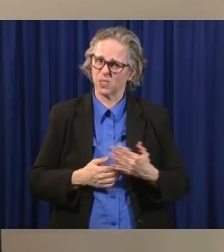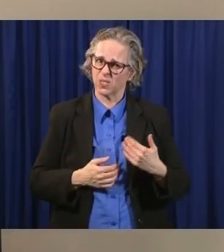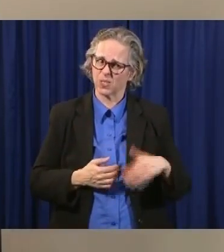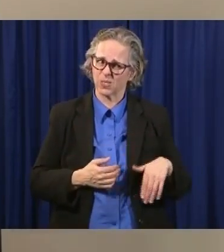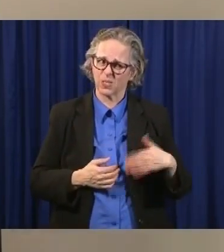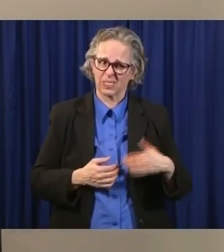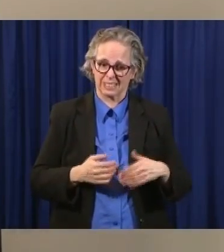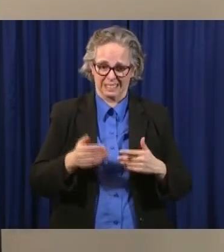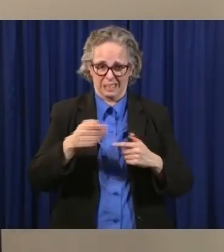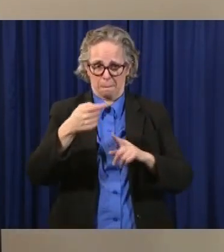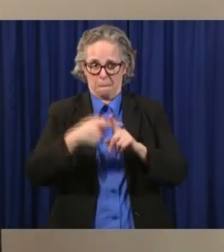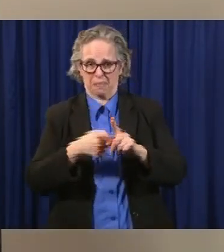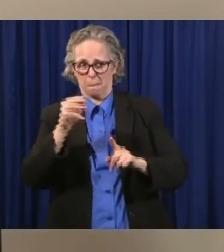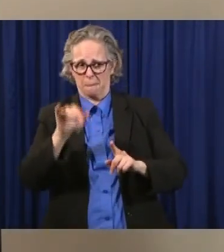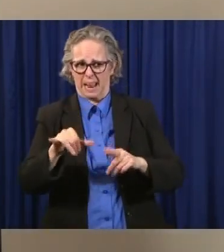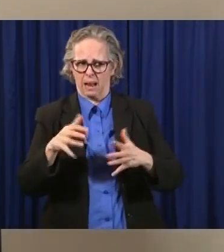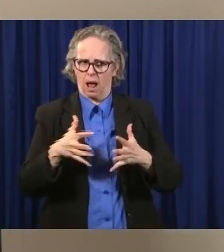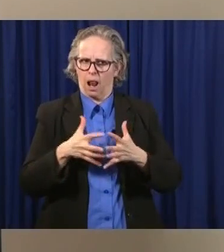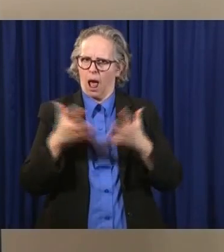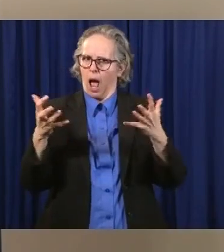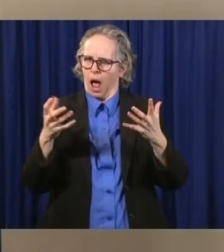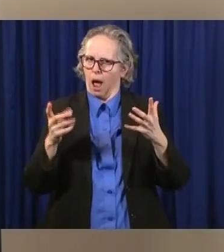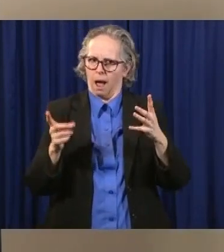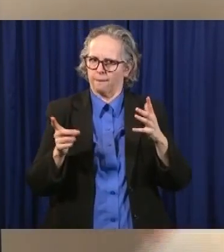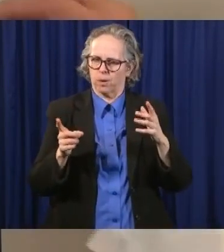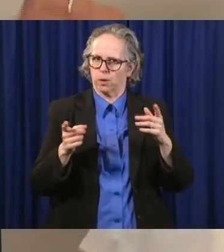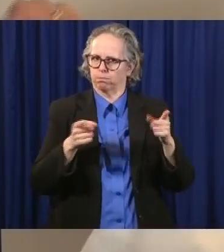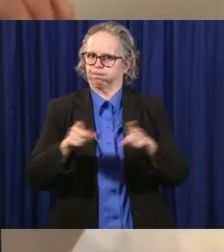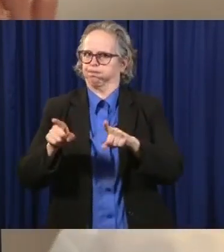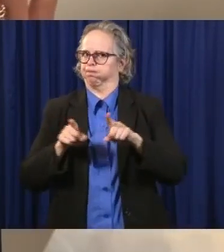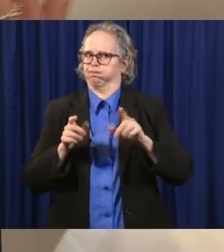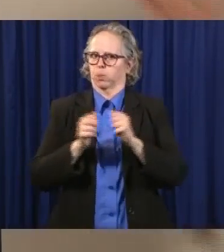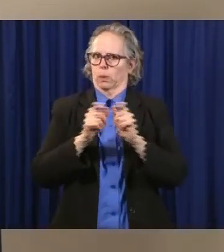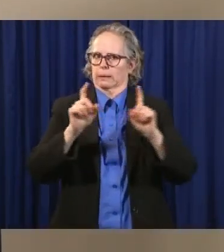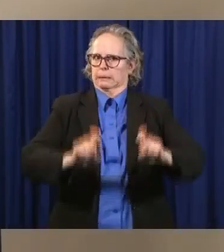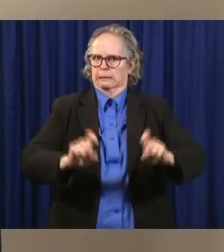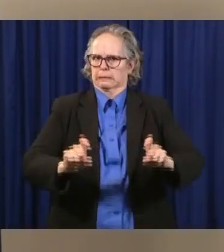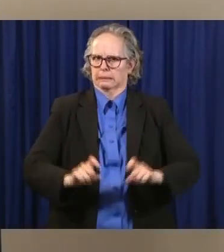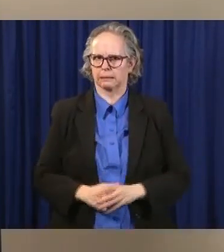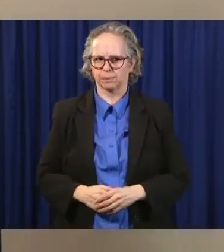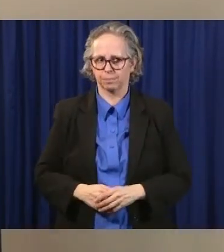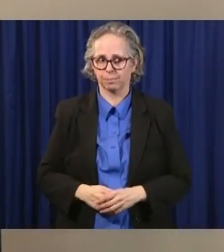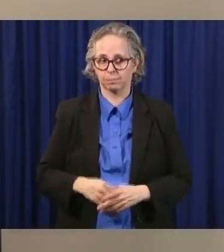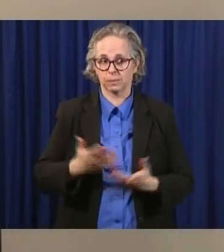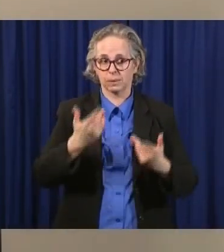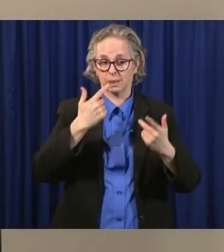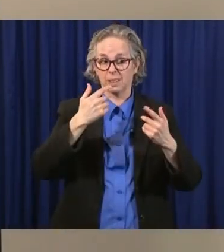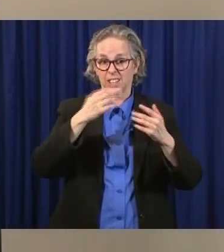SO WE ARE PLATEAUED FOR THE MOST PART. NEXT SLIDE. TESTING. AGAIN, THIS IS GOING TO BE A BIG MONTH FOR OHIO AND